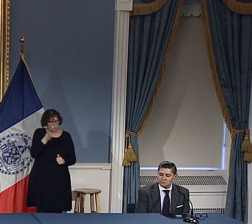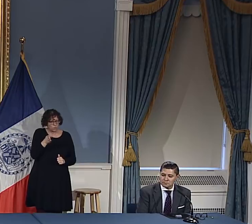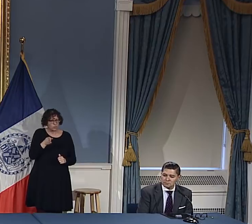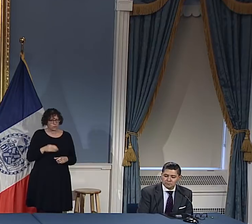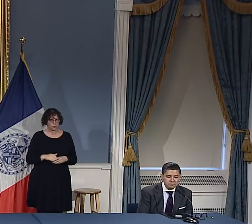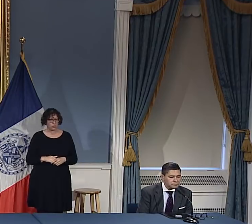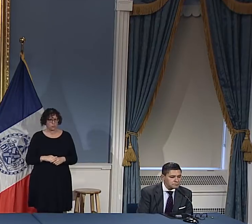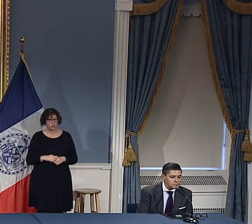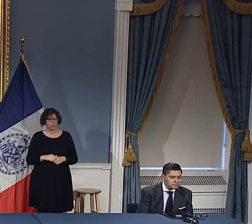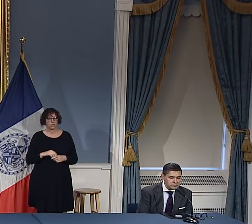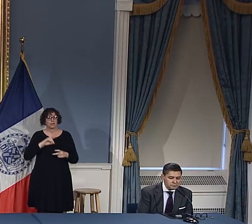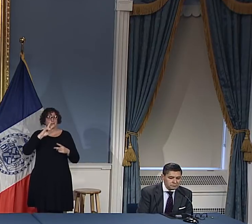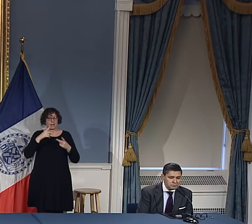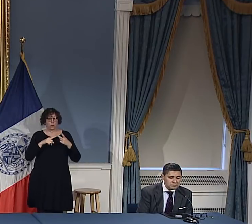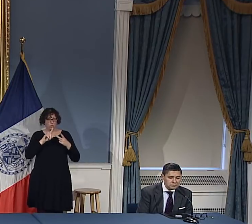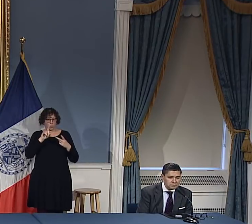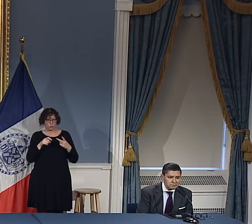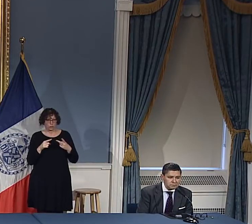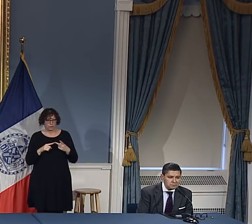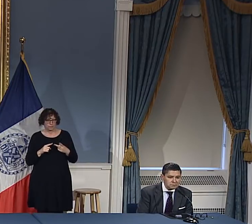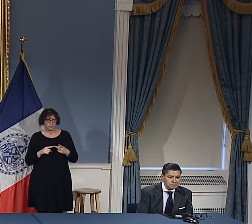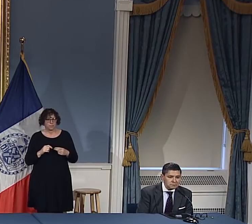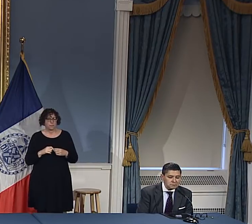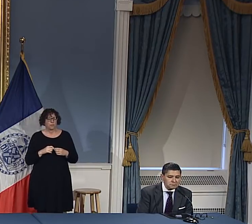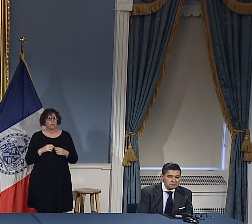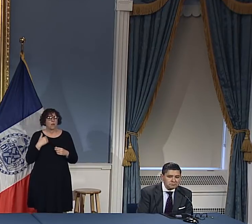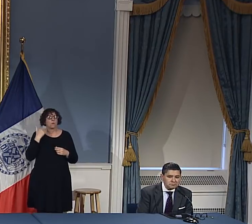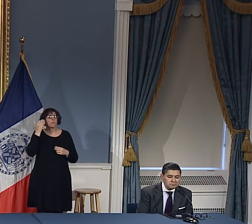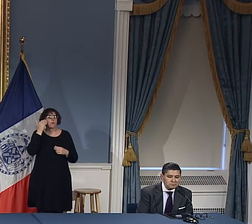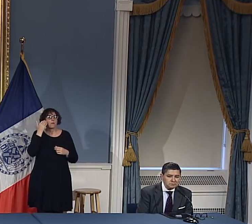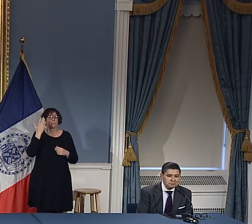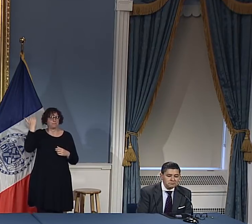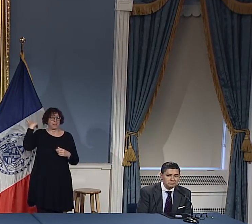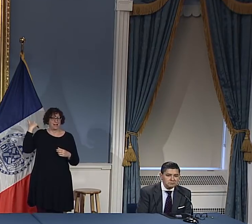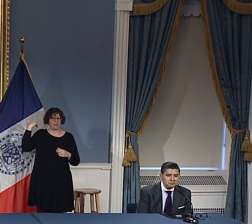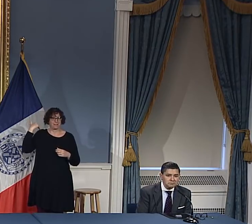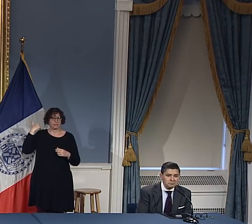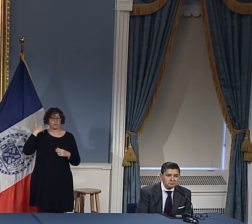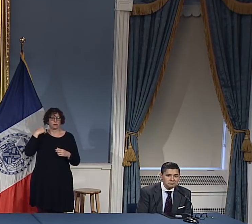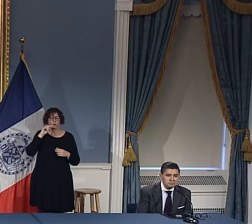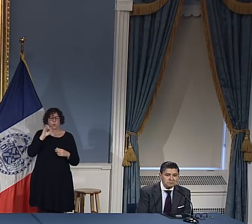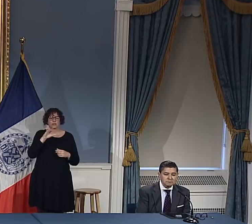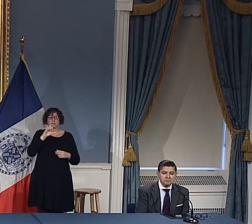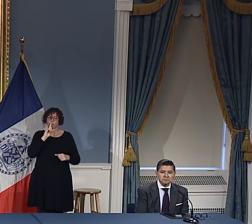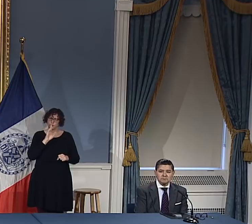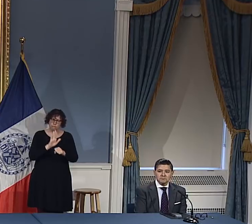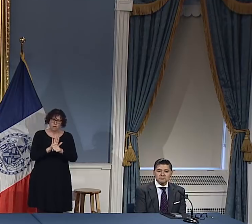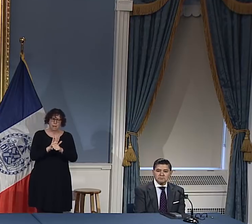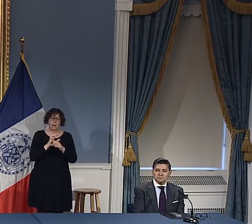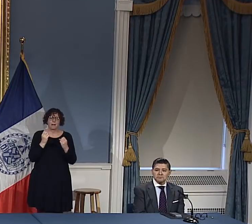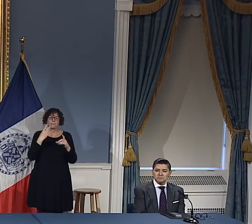FINOARMTION IN REAL TIME. WE WILL UPDATE AS WE TGE ATHT INFORMATION. THE SECOND QUESTION WAS JUST I KNOW IN THE